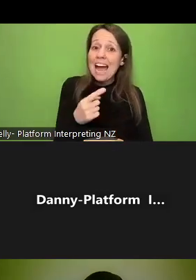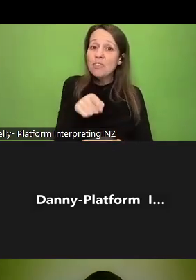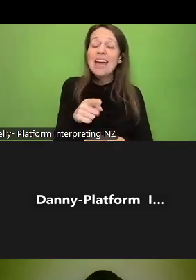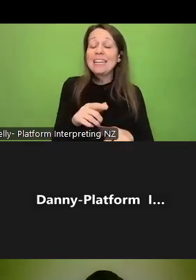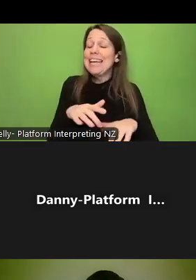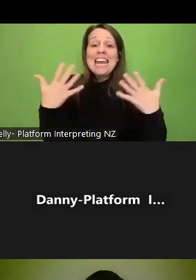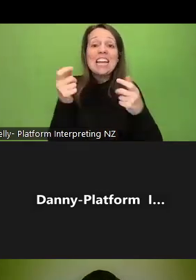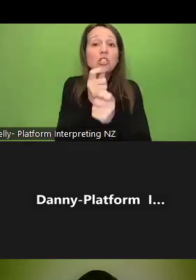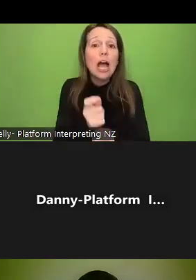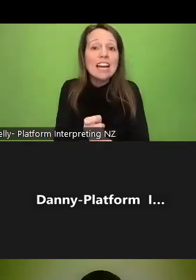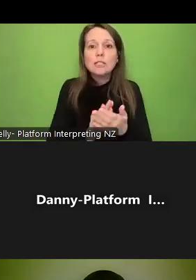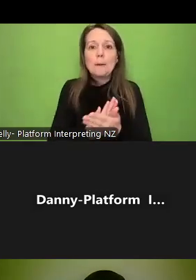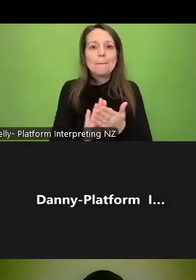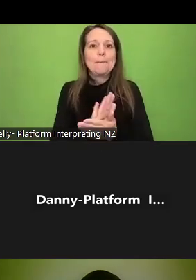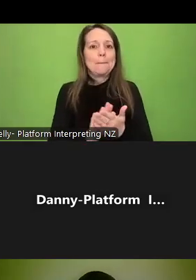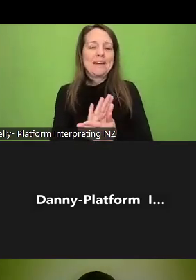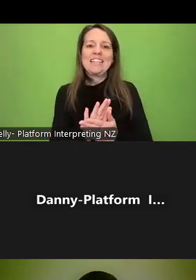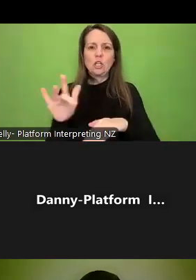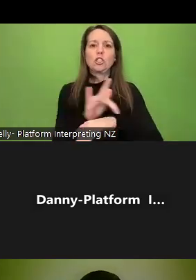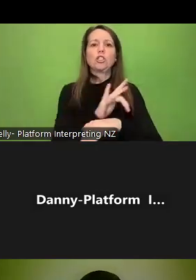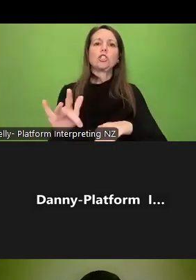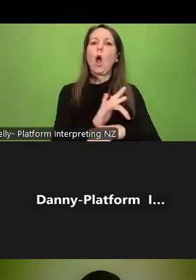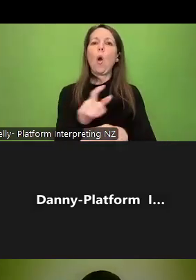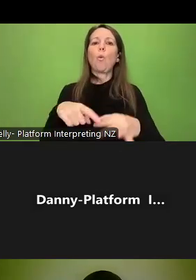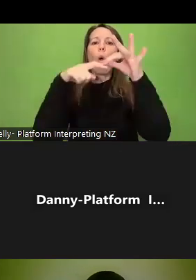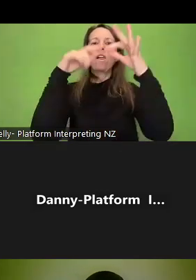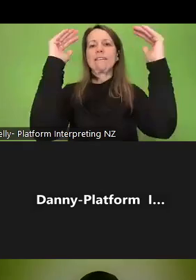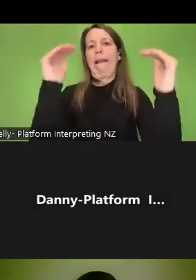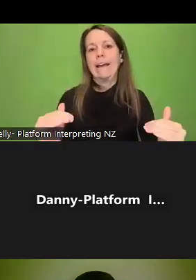We don't want to go to a relaxed show or a sensory relaxed show that's a watered-down